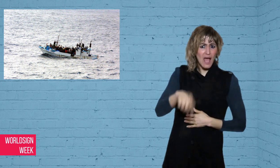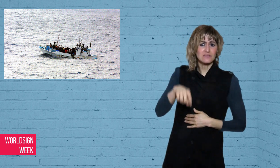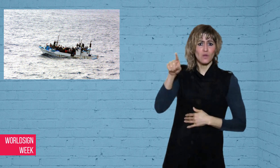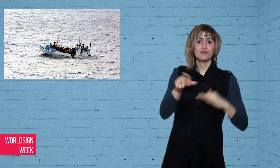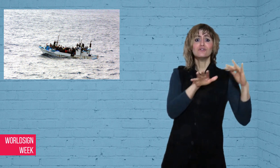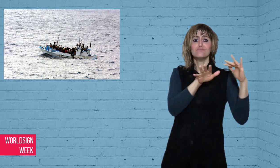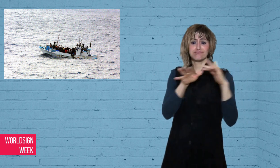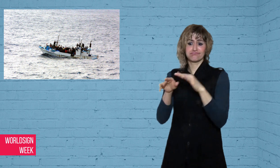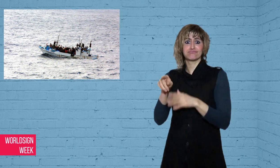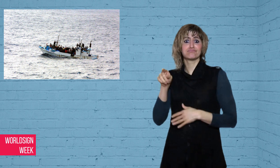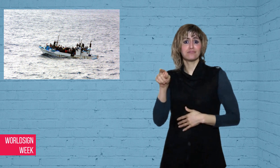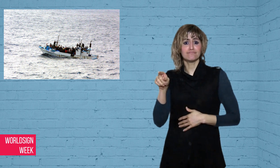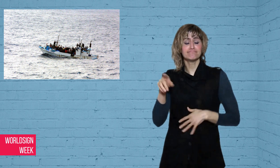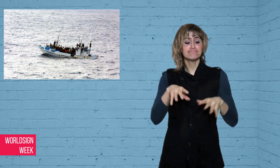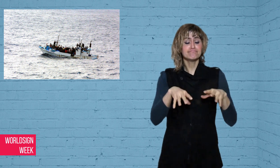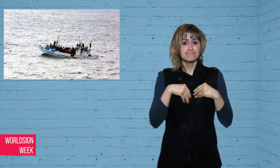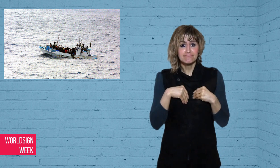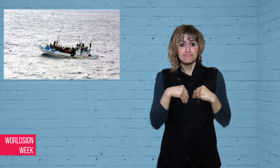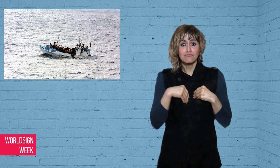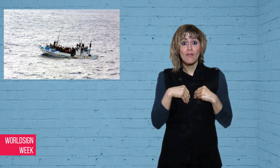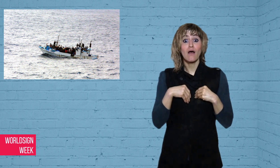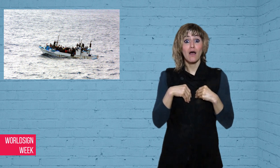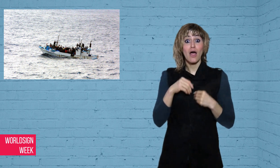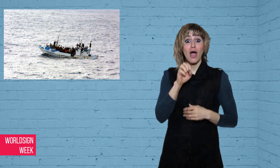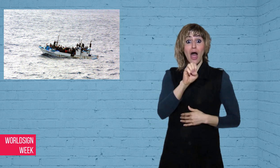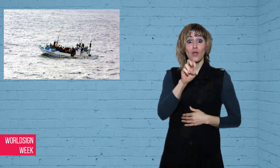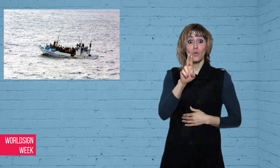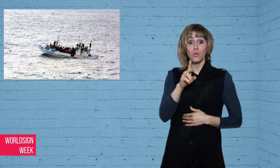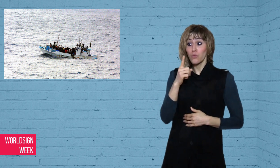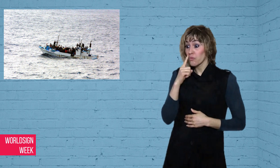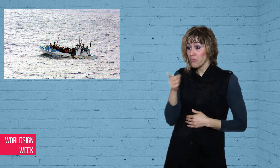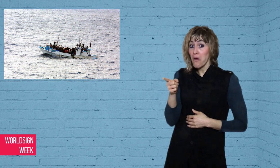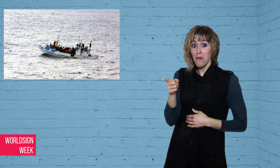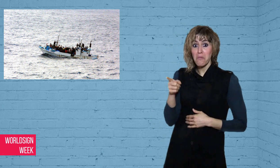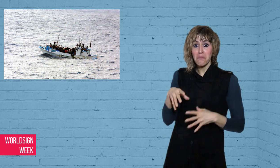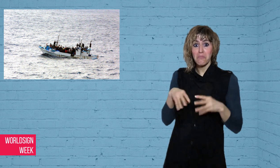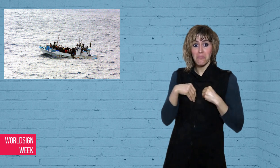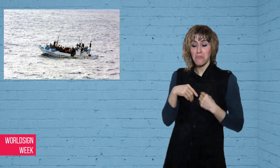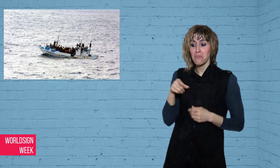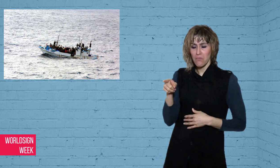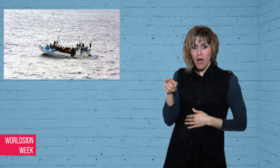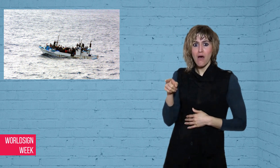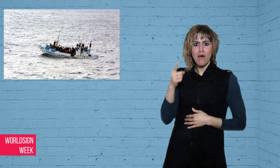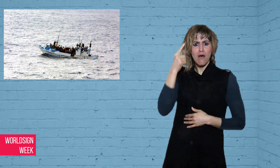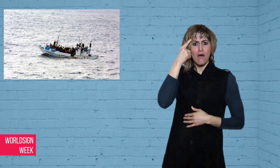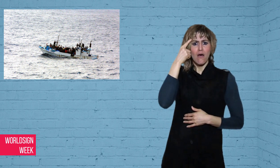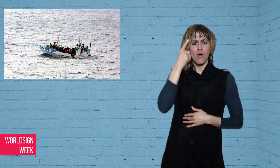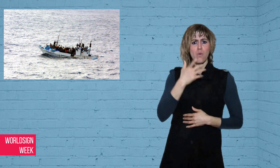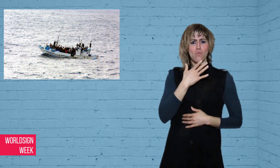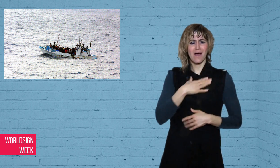Now the EU wants to apply this Turkish deal